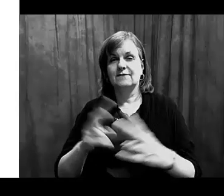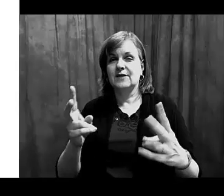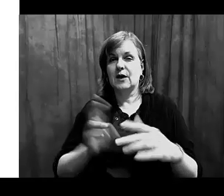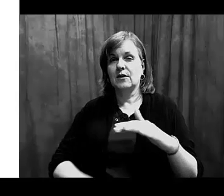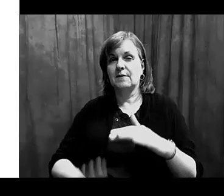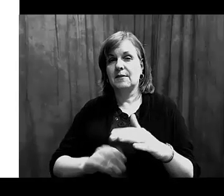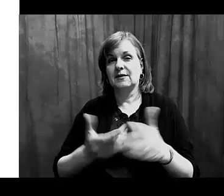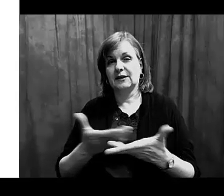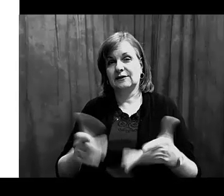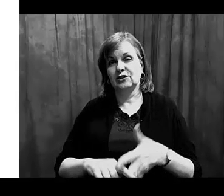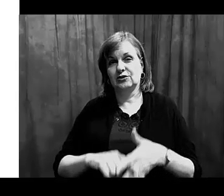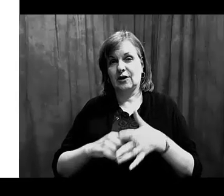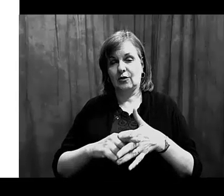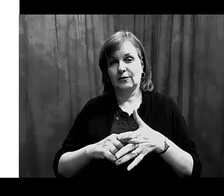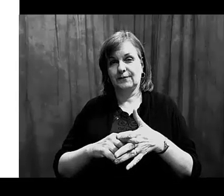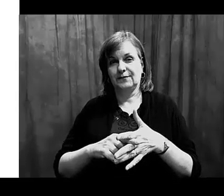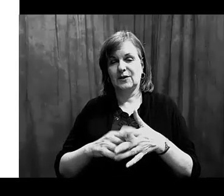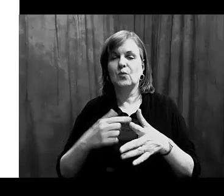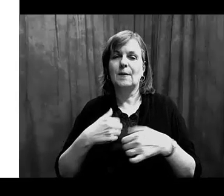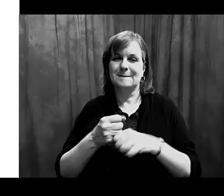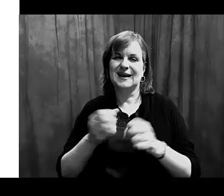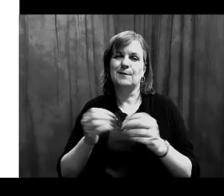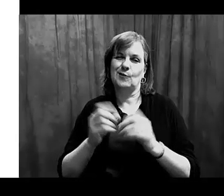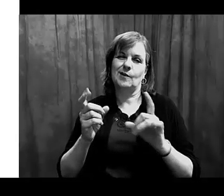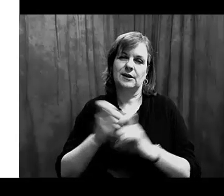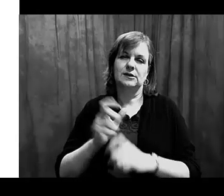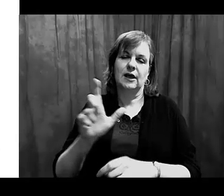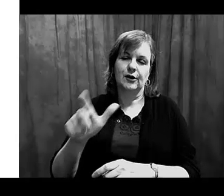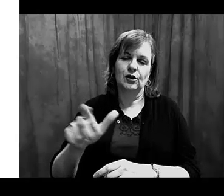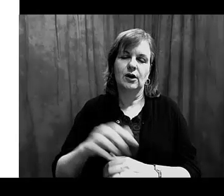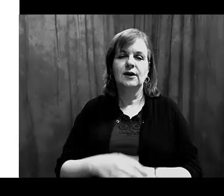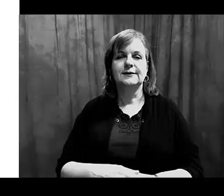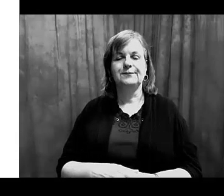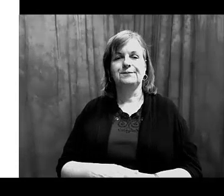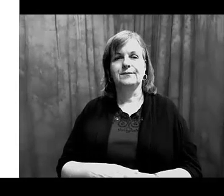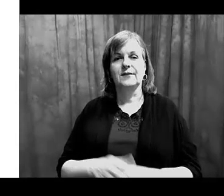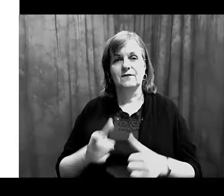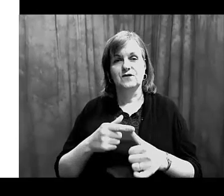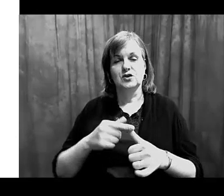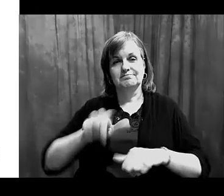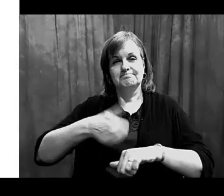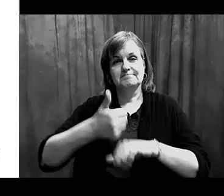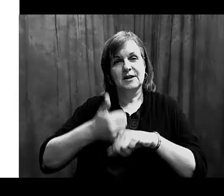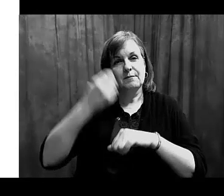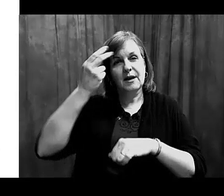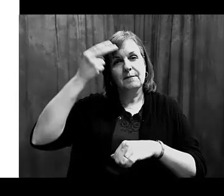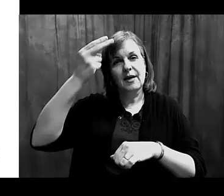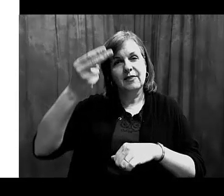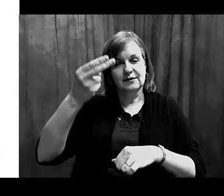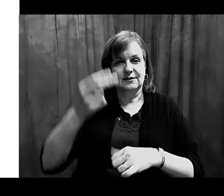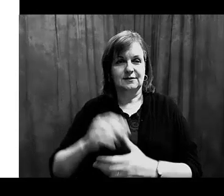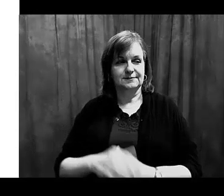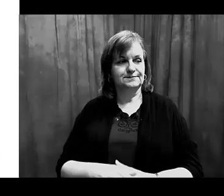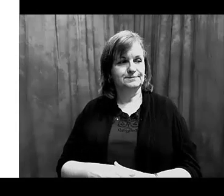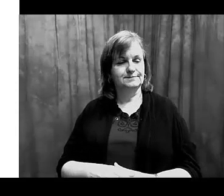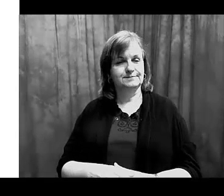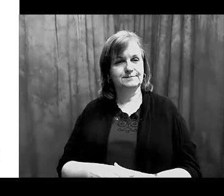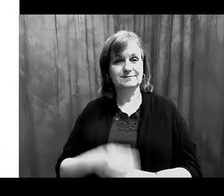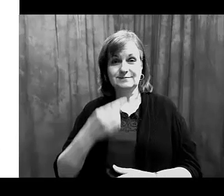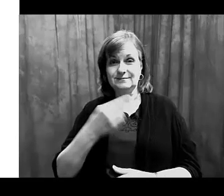we've got very basic things to start with -- we'll make these more complex later basic hypothesis